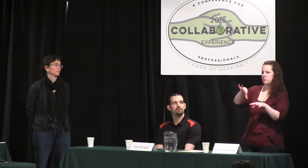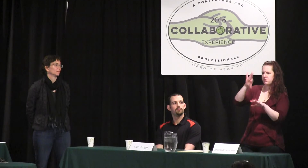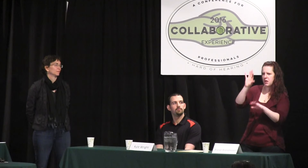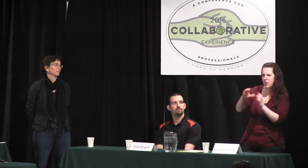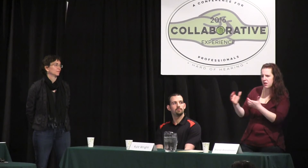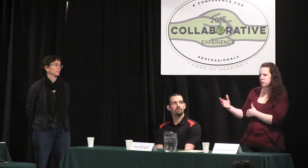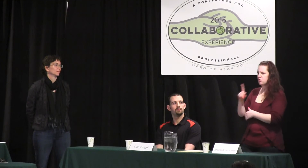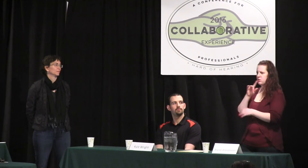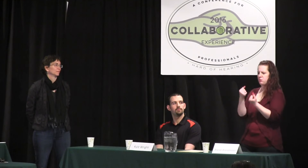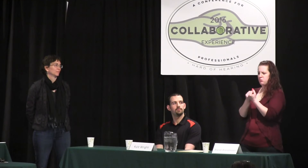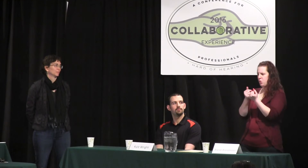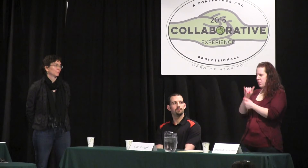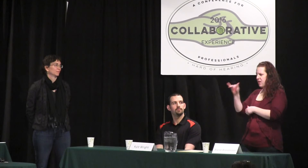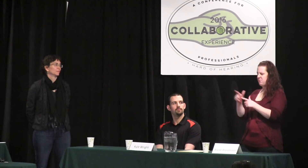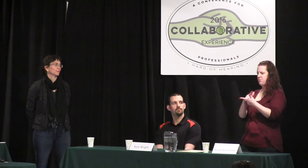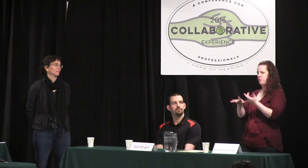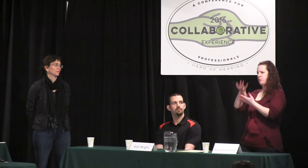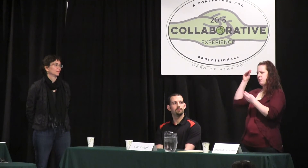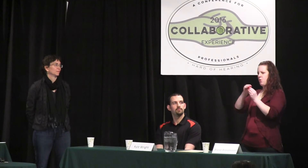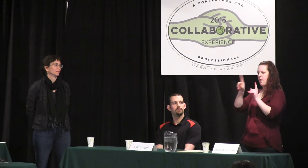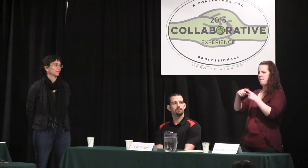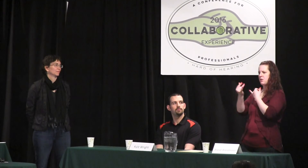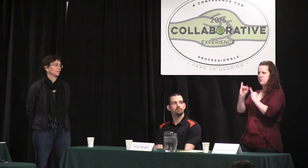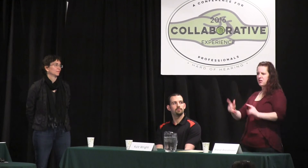and how to request interpreters and how to register for classes.